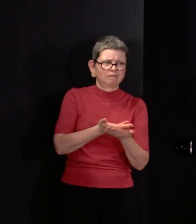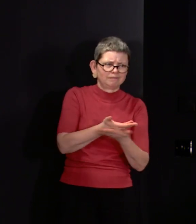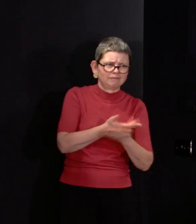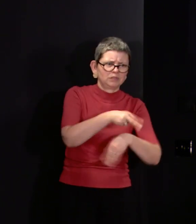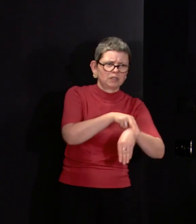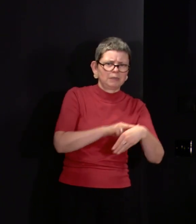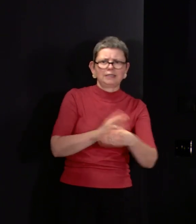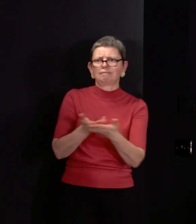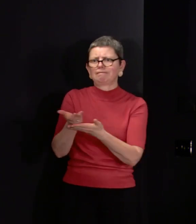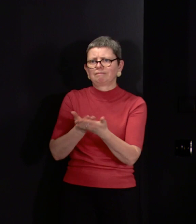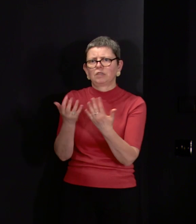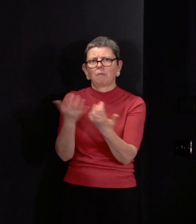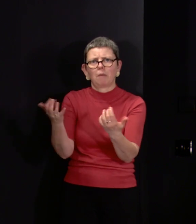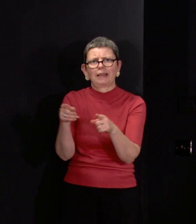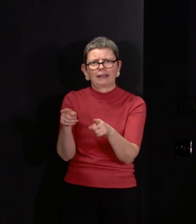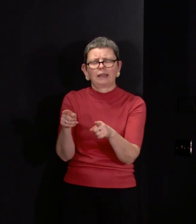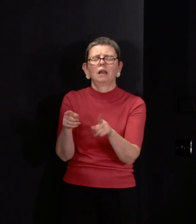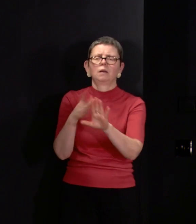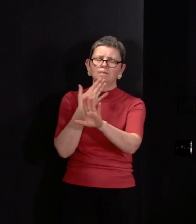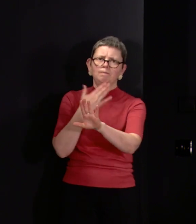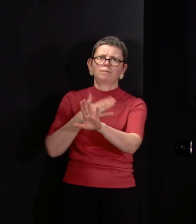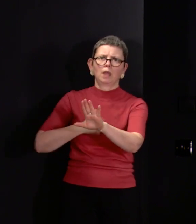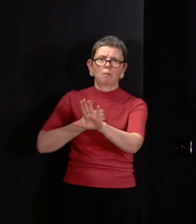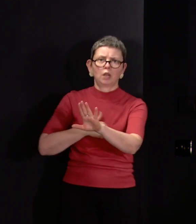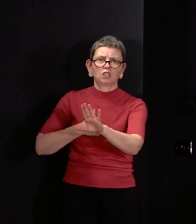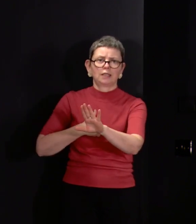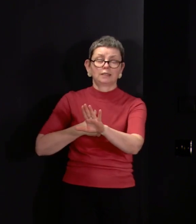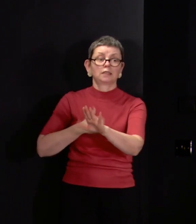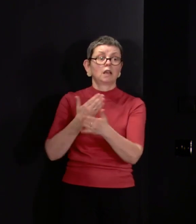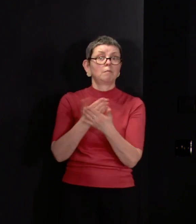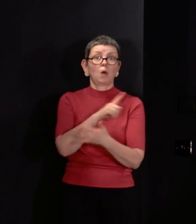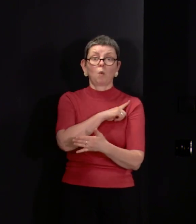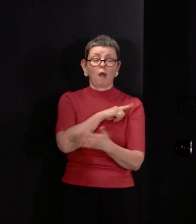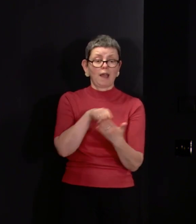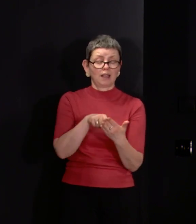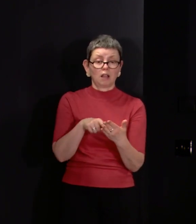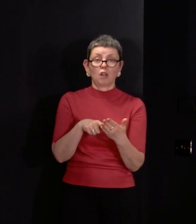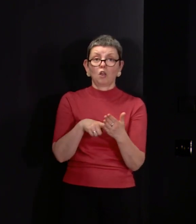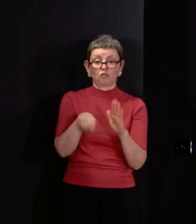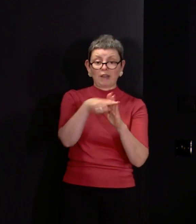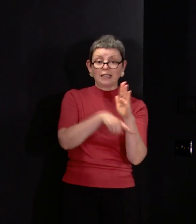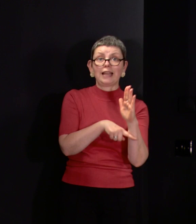It's the nature of this emergency set of circumstances that regulations that were brought in literally